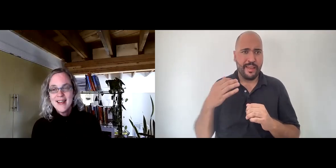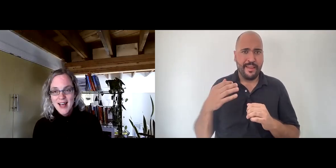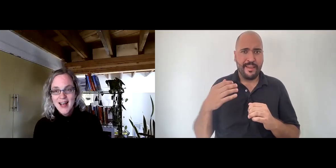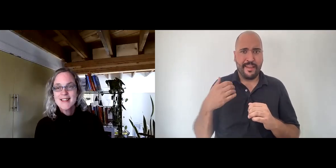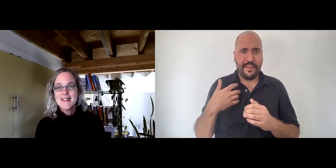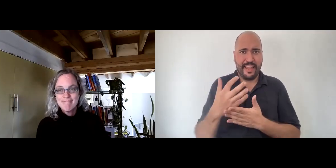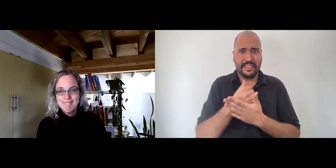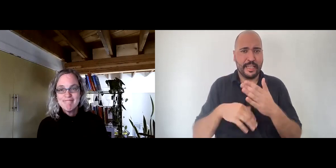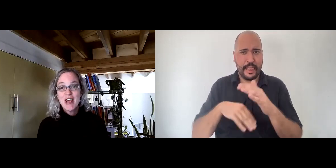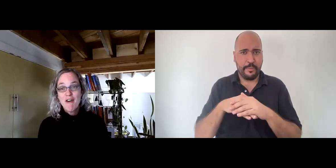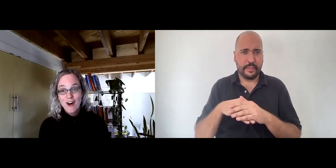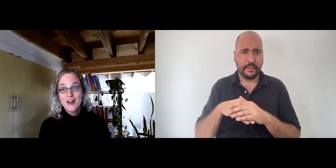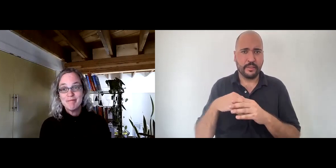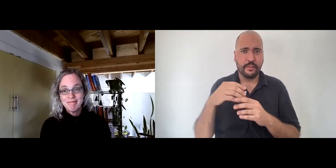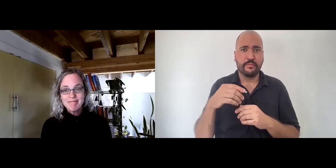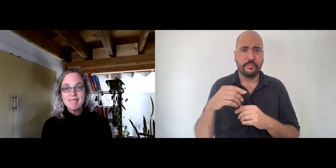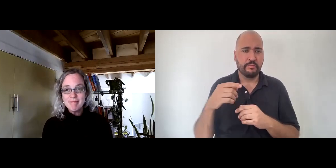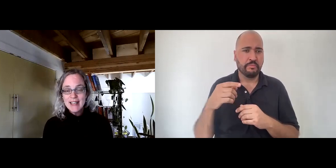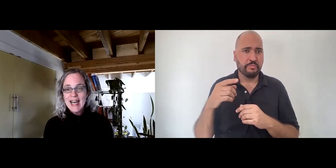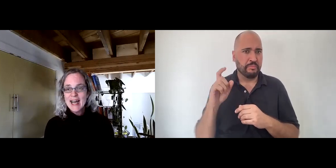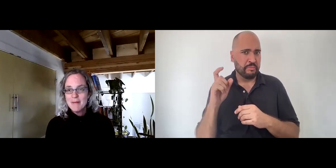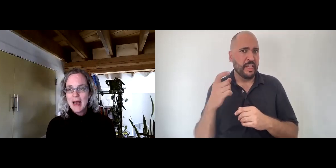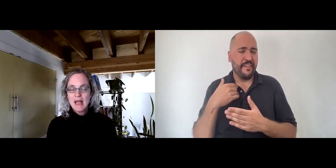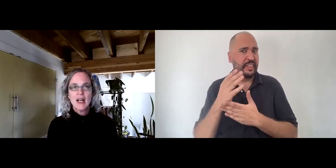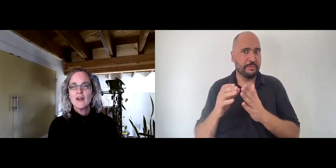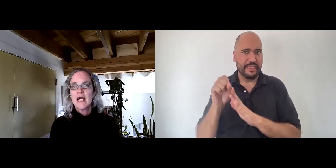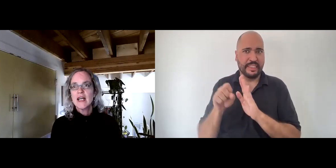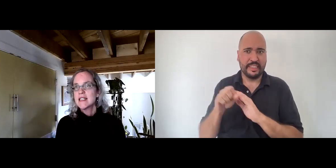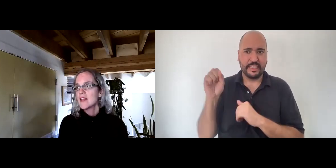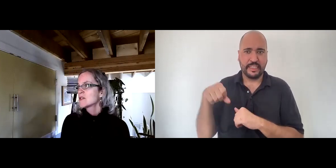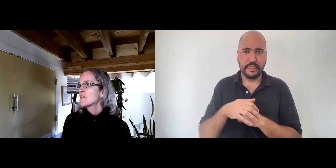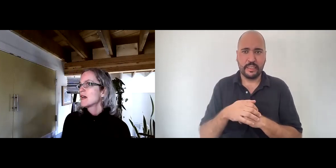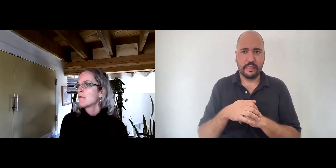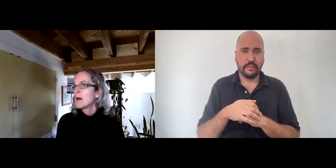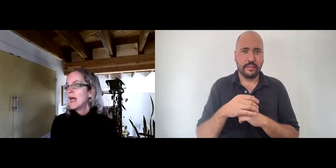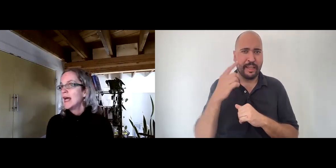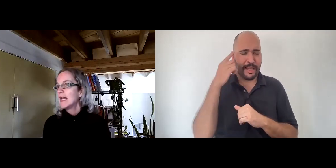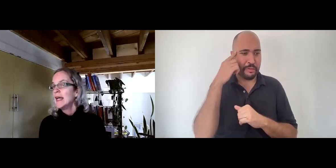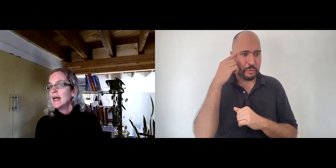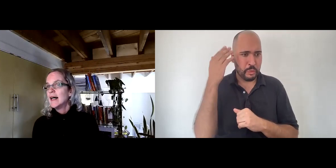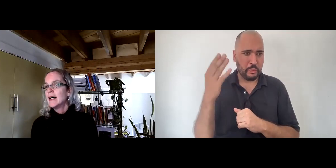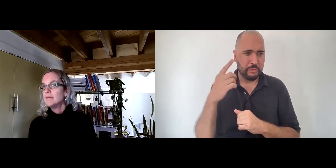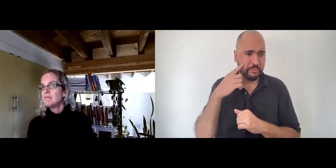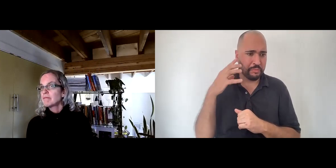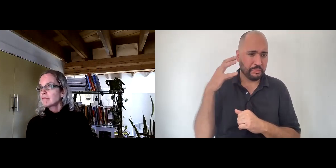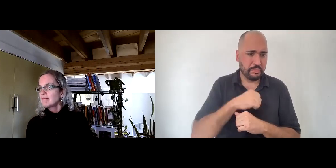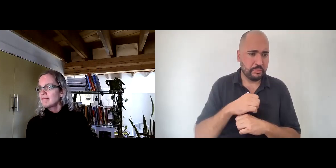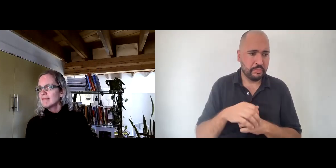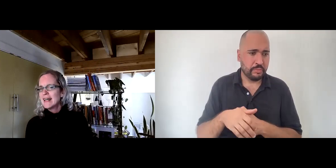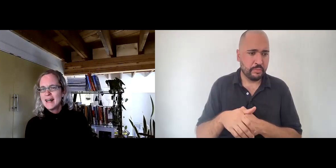Yes, there are. I don't think I could stay those off the top of my head, and I also wouldn't trust my memory.